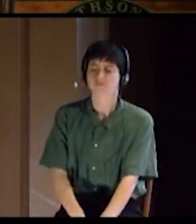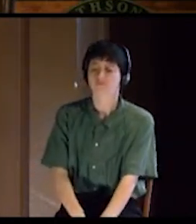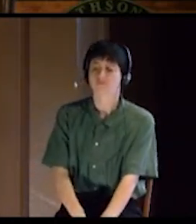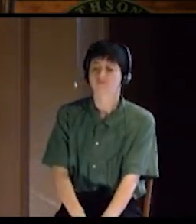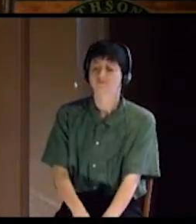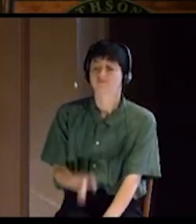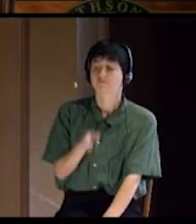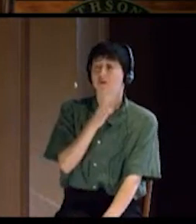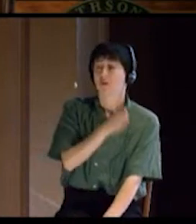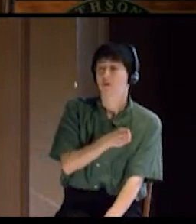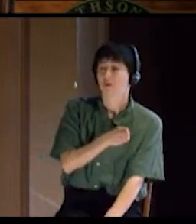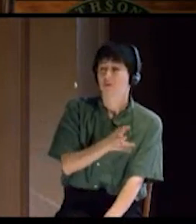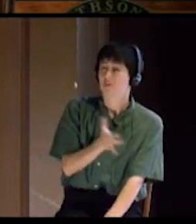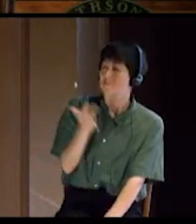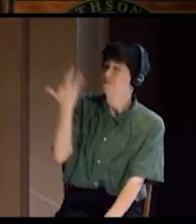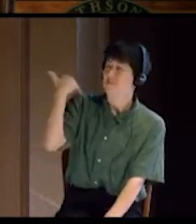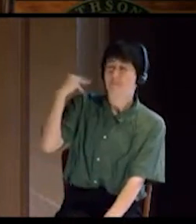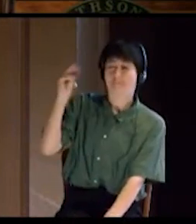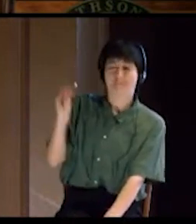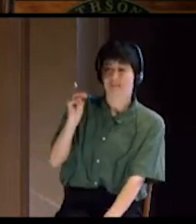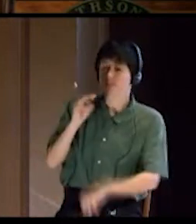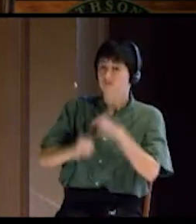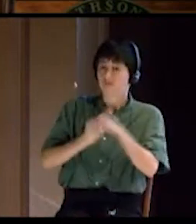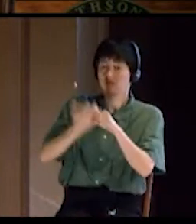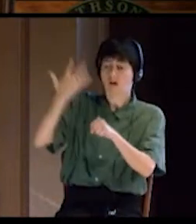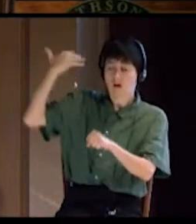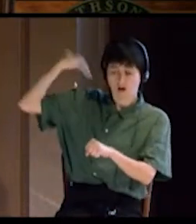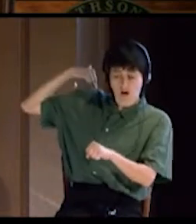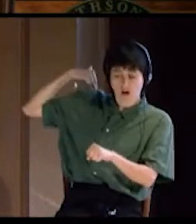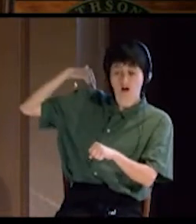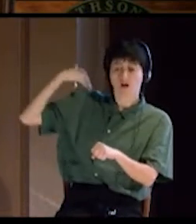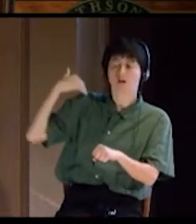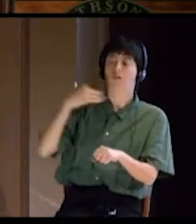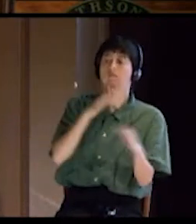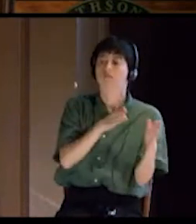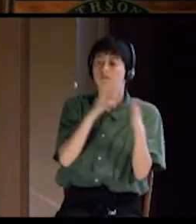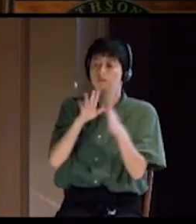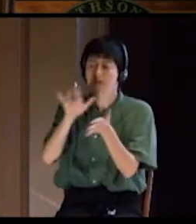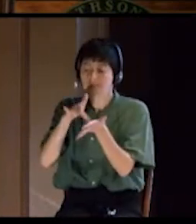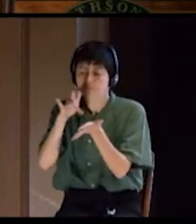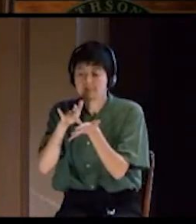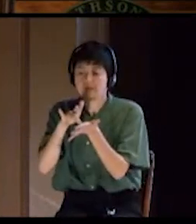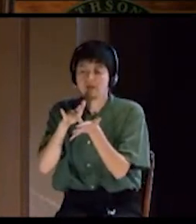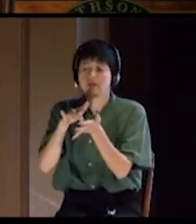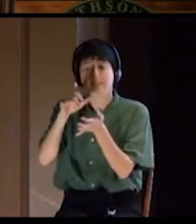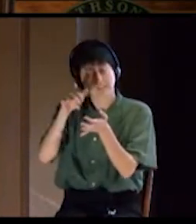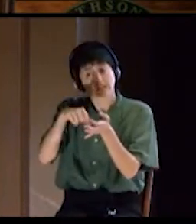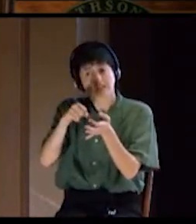something in the middle where again, it goes back millions of years but at smaller time steps, tens of thousands of years,